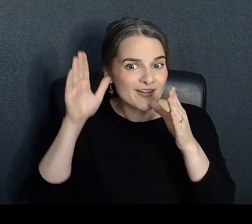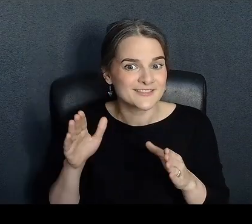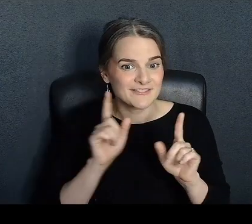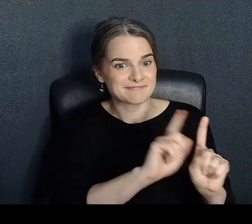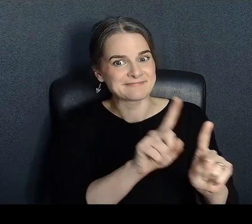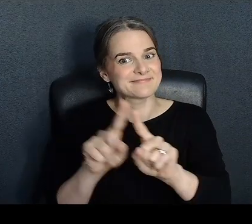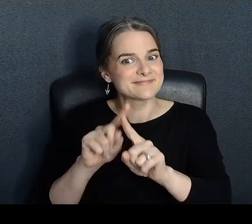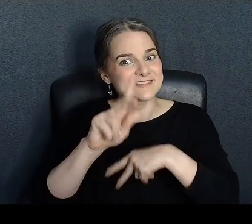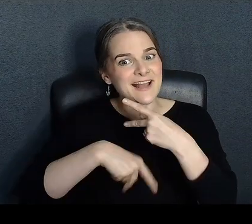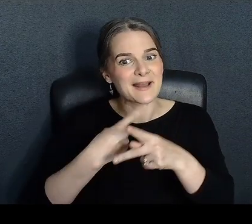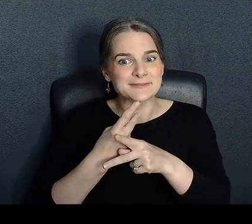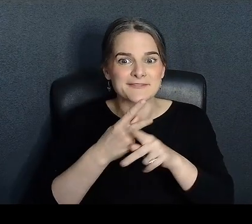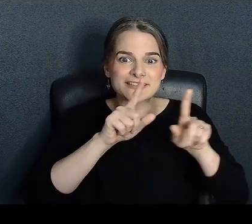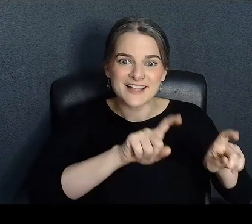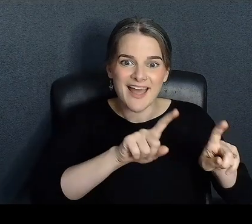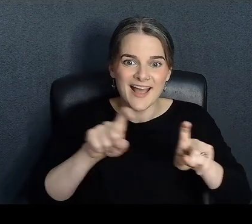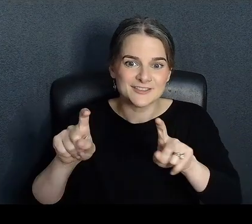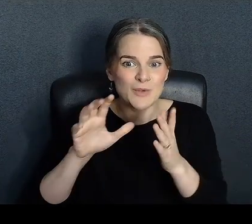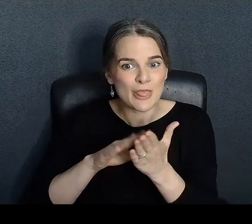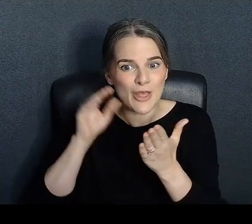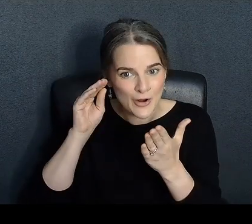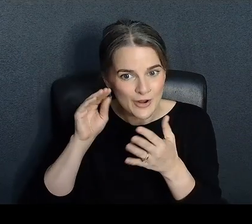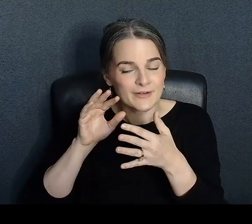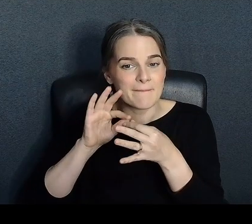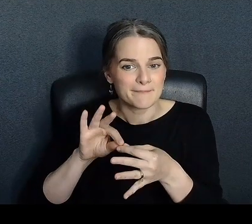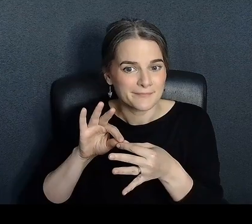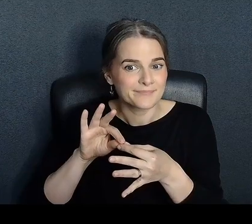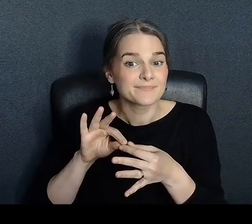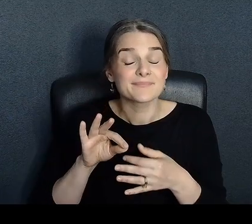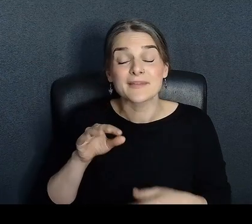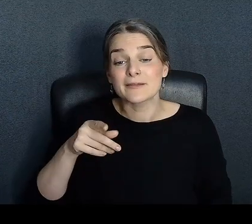And so pure tone testing is pretty common.